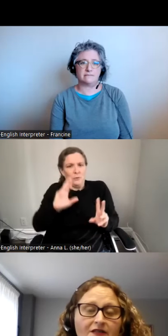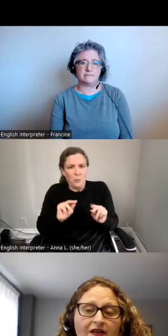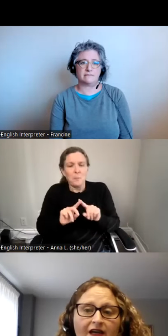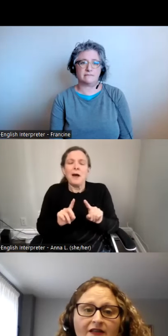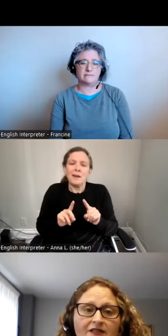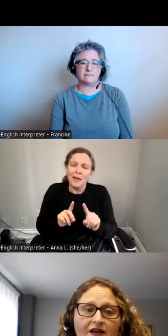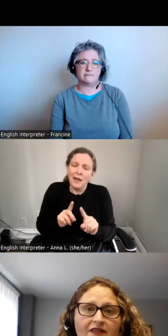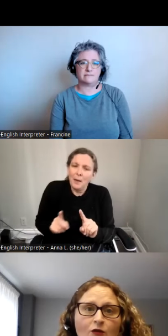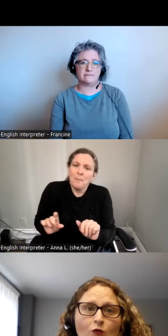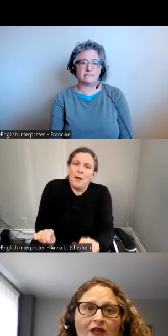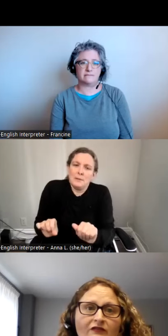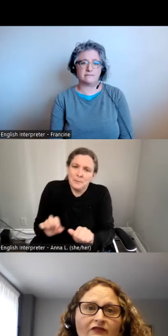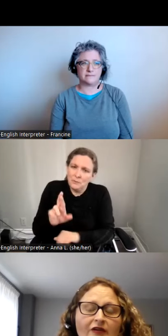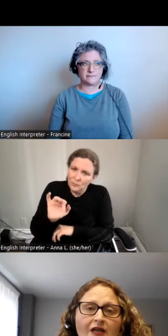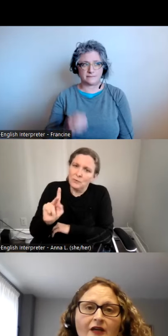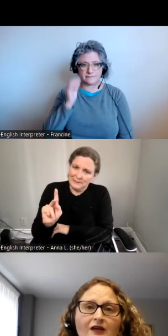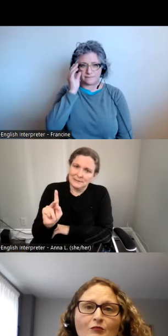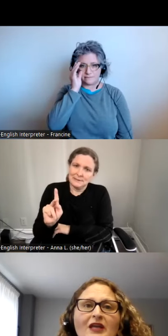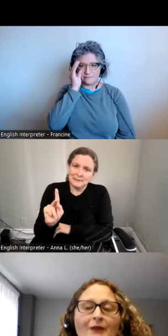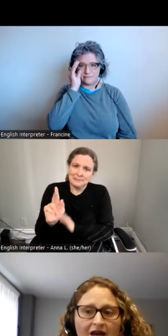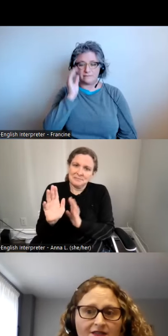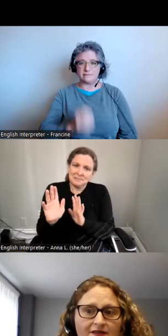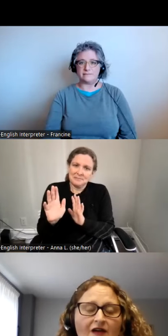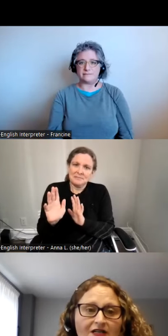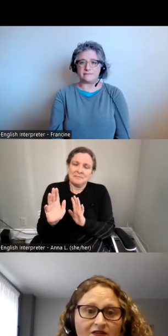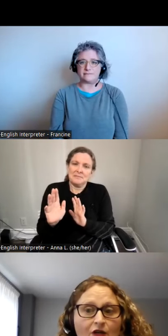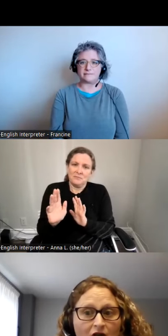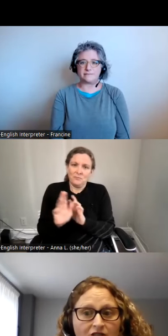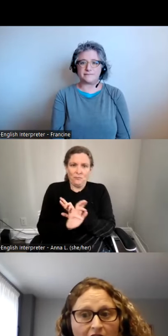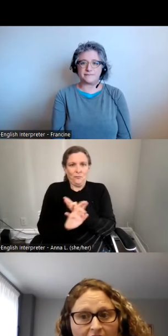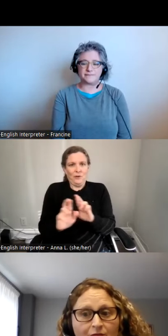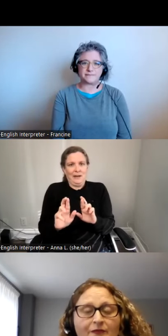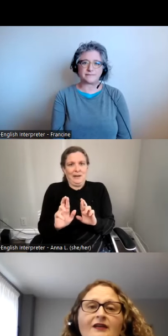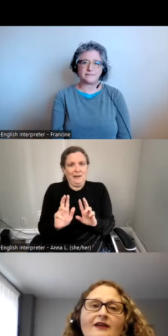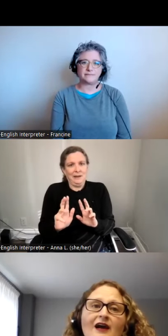directed for fevers if they do have them and just monitoring your child . Most children don't become